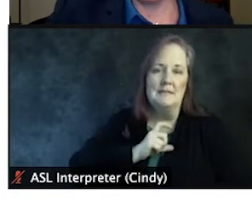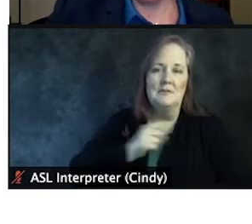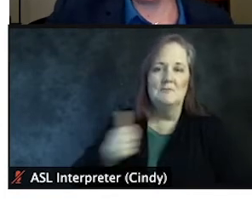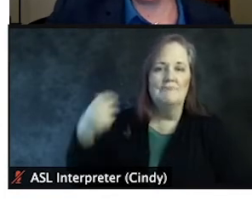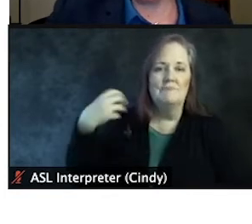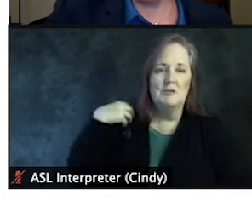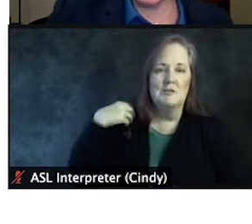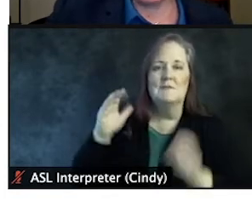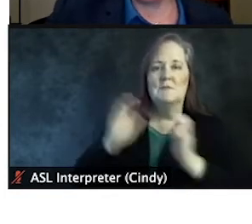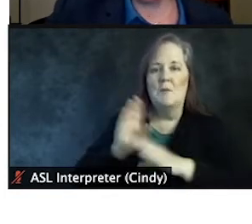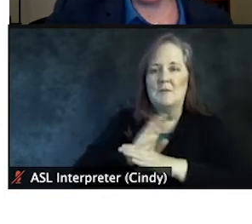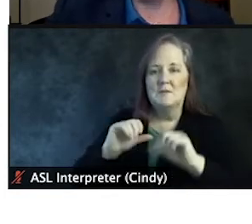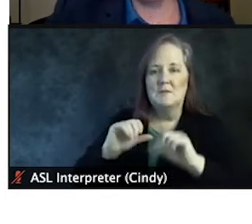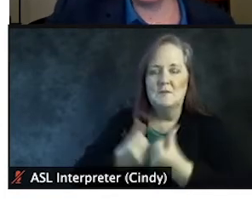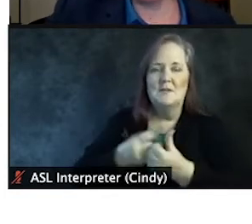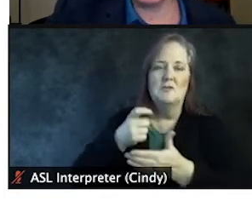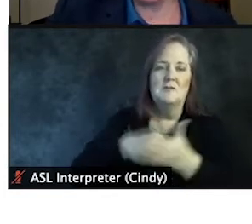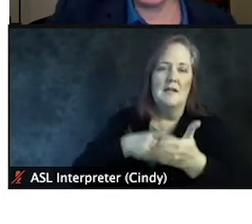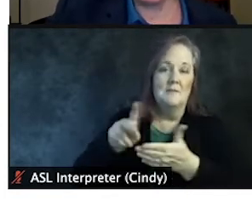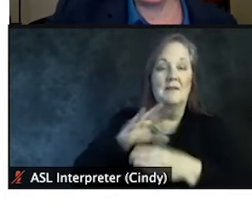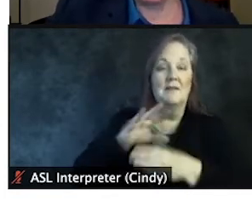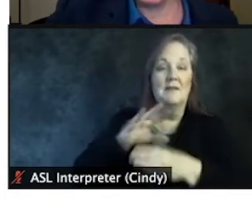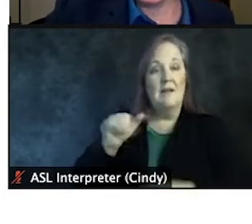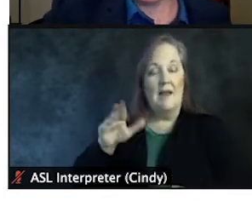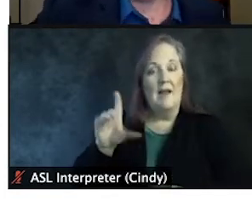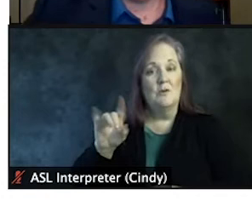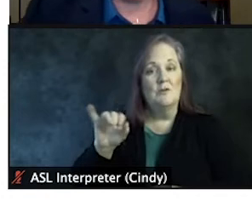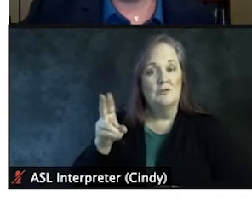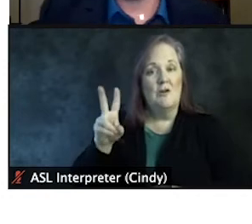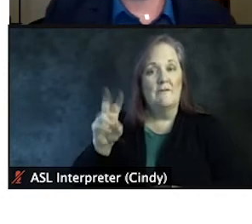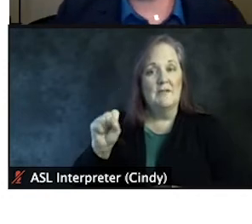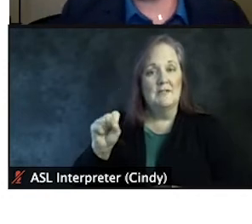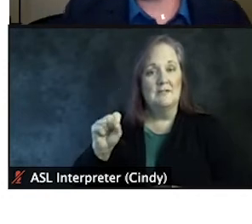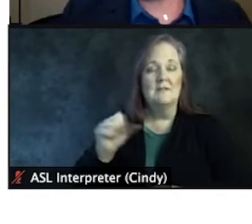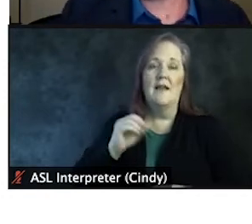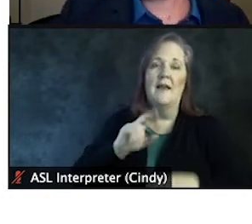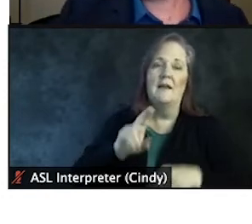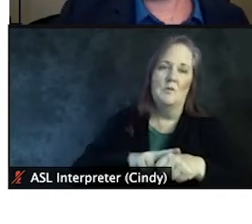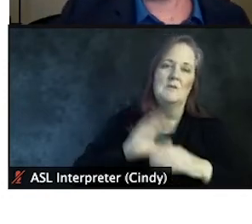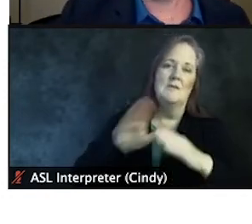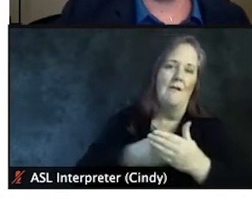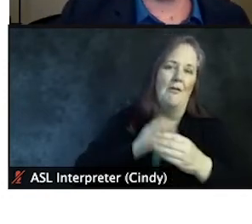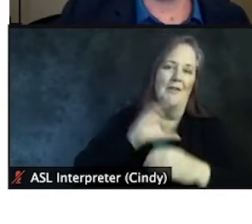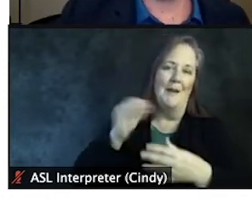And opposition we have unions for the most part. So a whole lot of different unions pitching in some money.